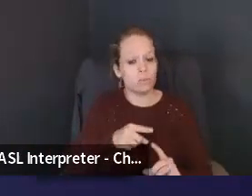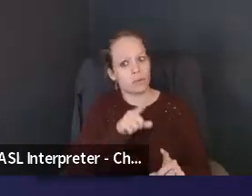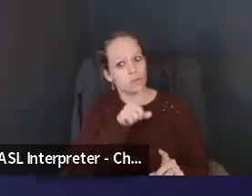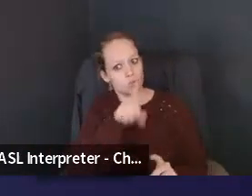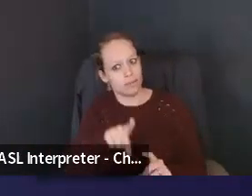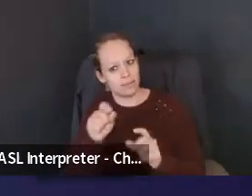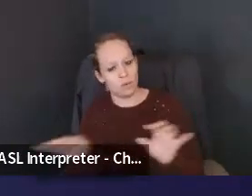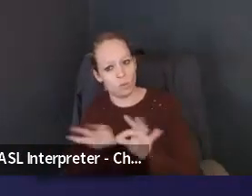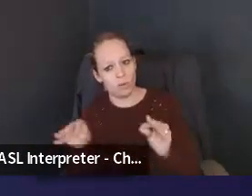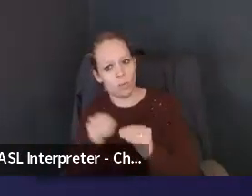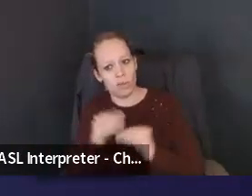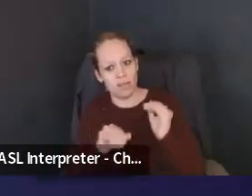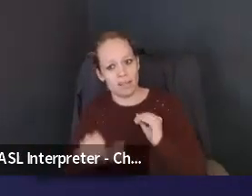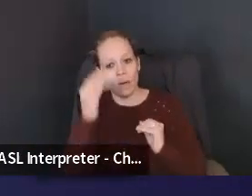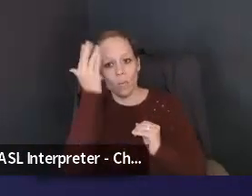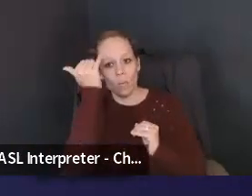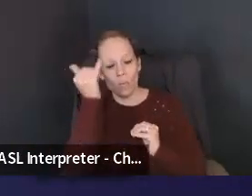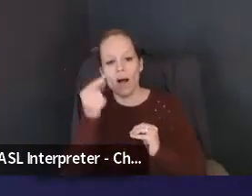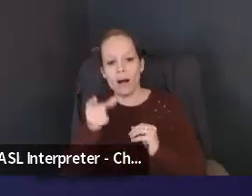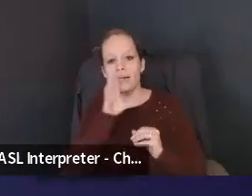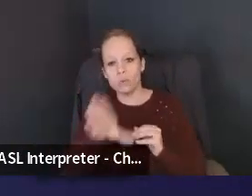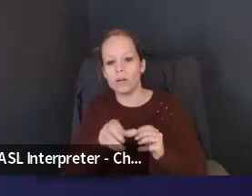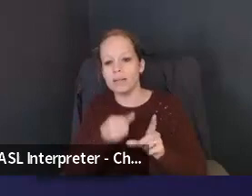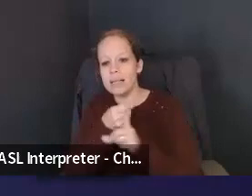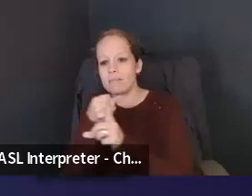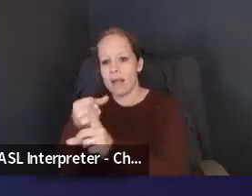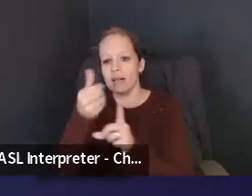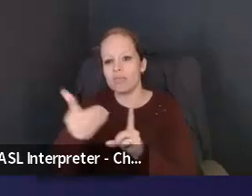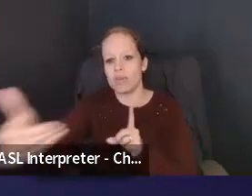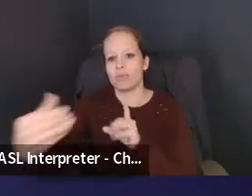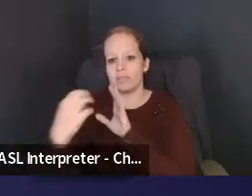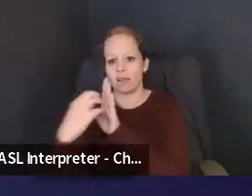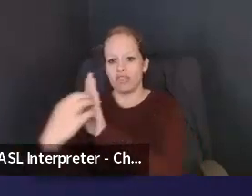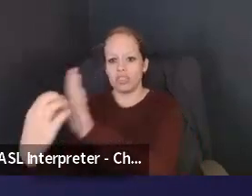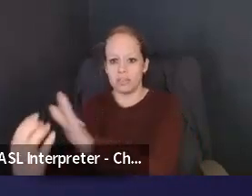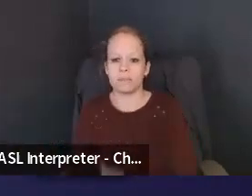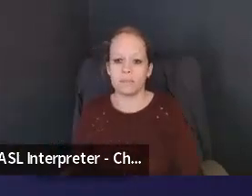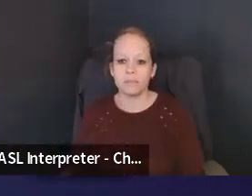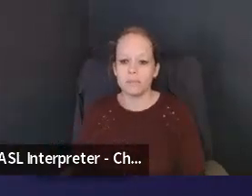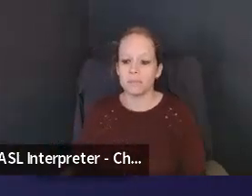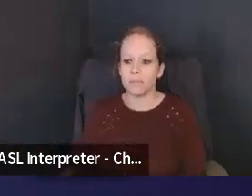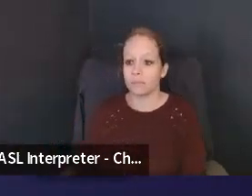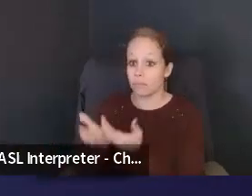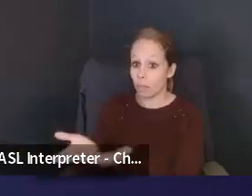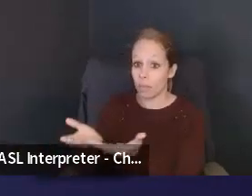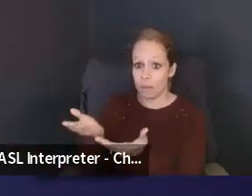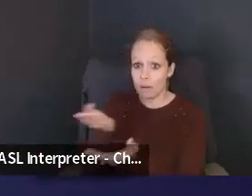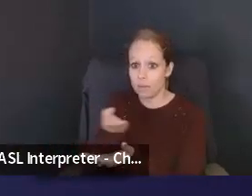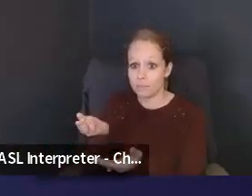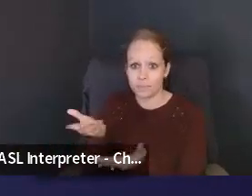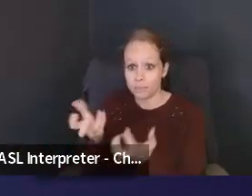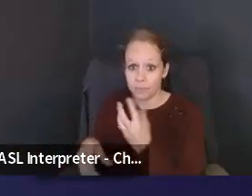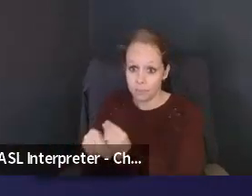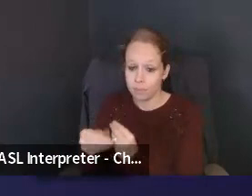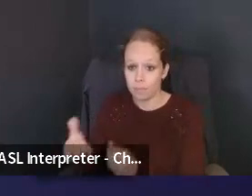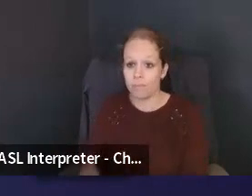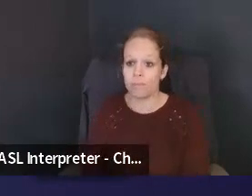forward throughout the rest of the proposal. Dr. Gooden, Dr. Leslie, anything to add on the design